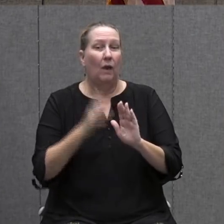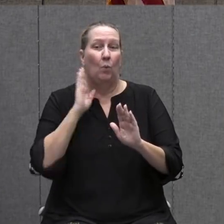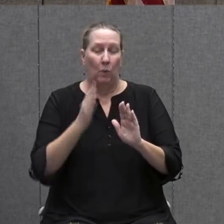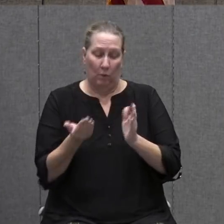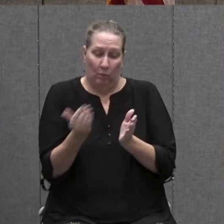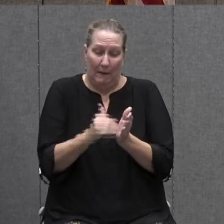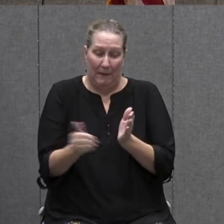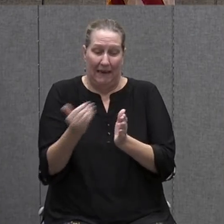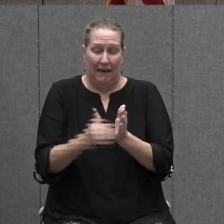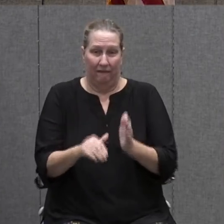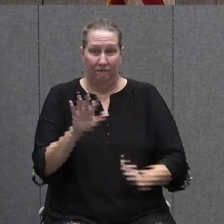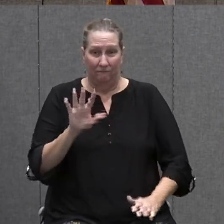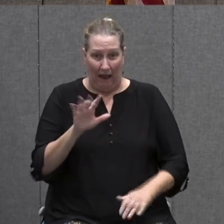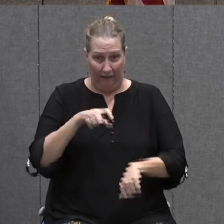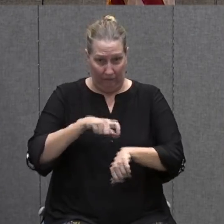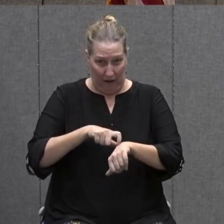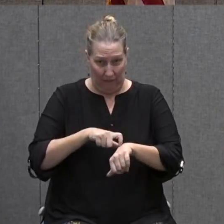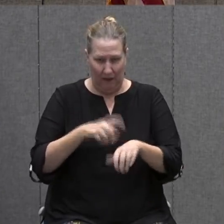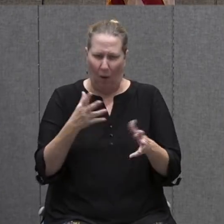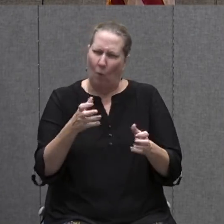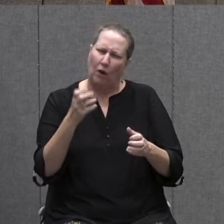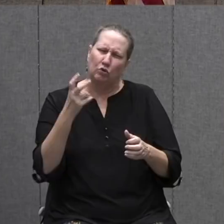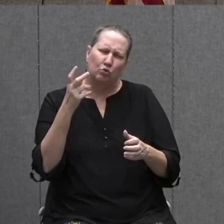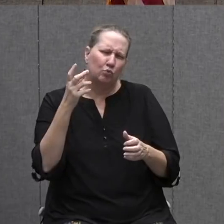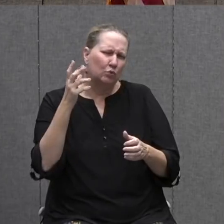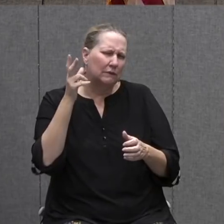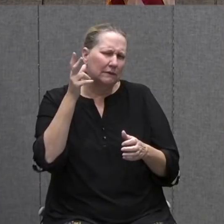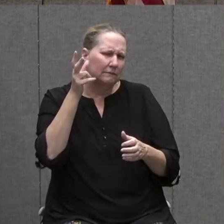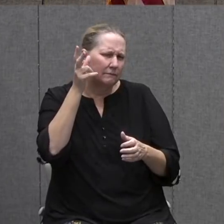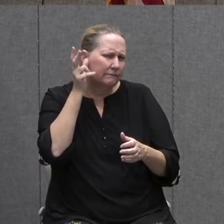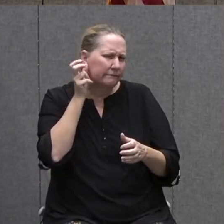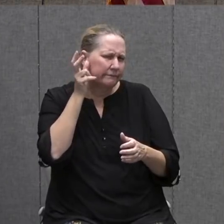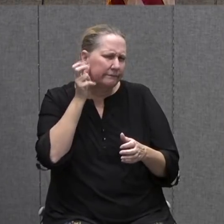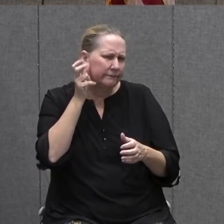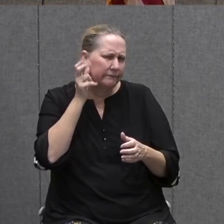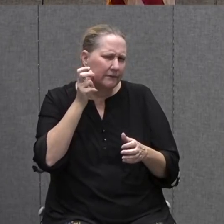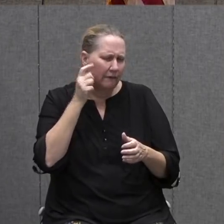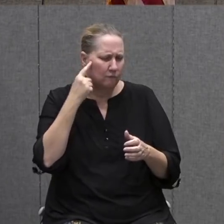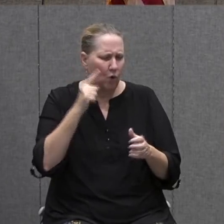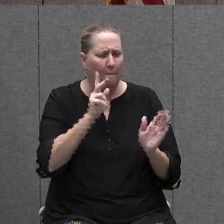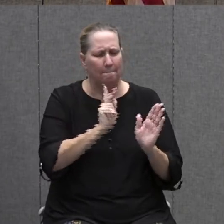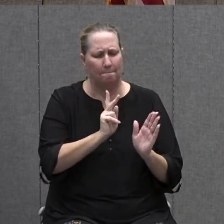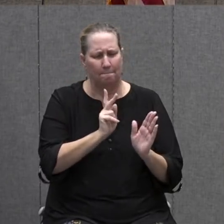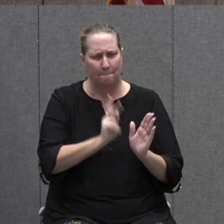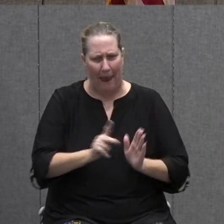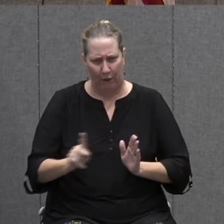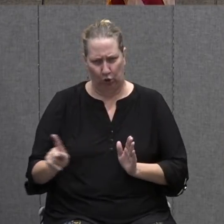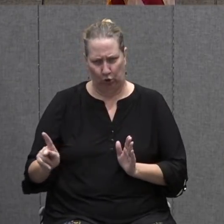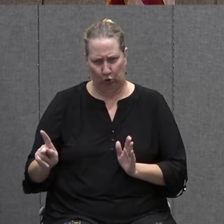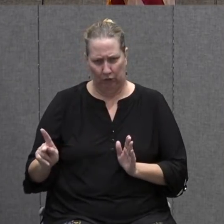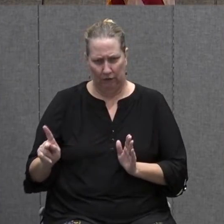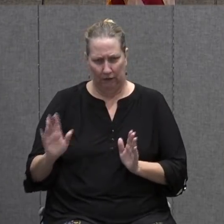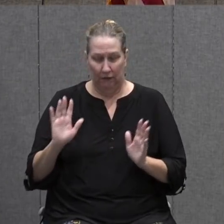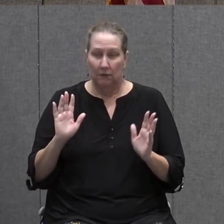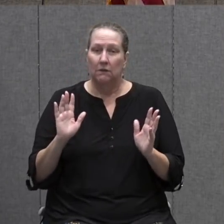So just like we heard with the last lesson if you had tuned into patterns, computers and technology